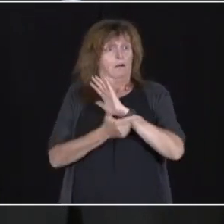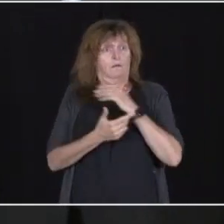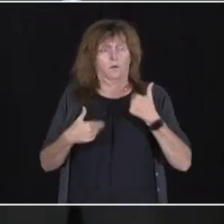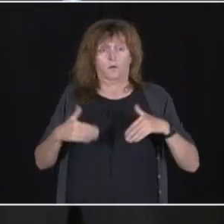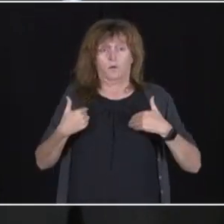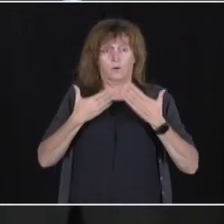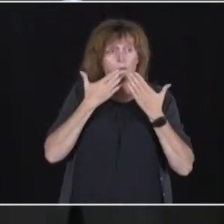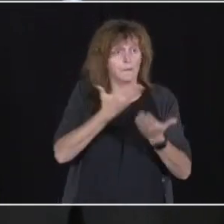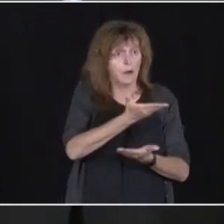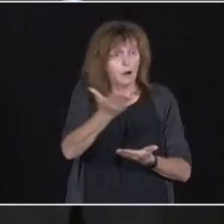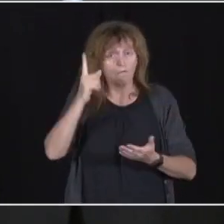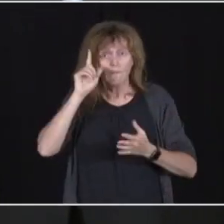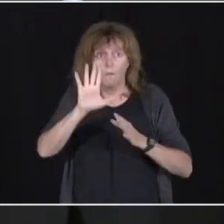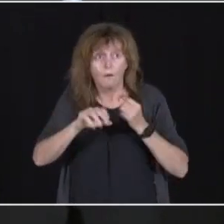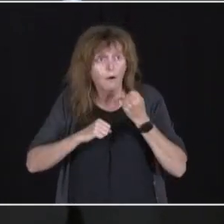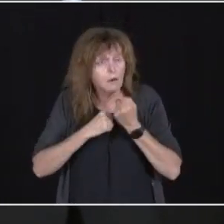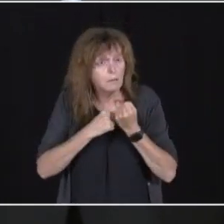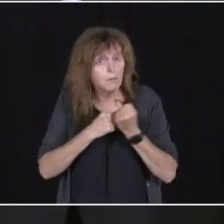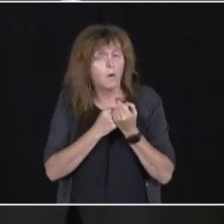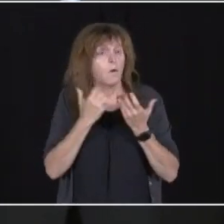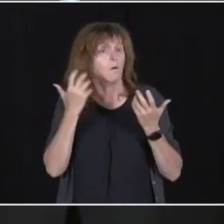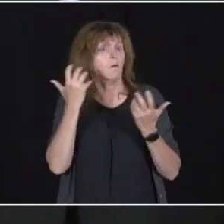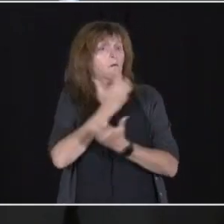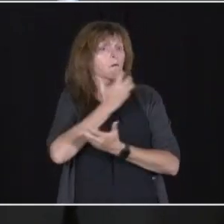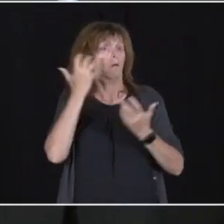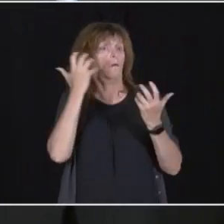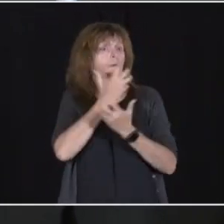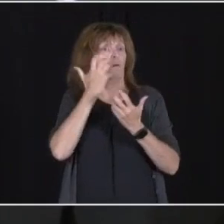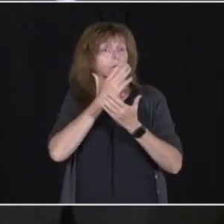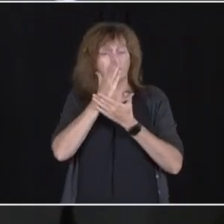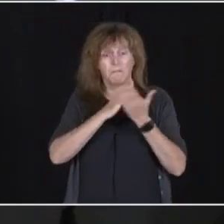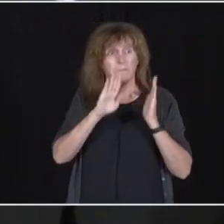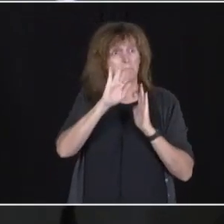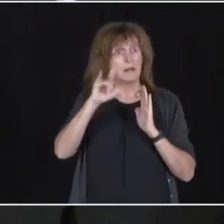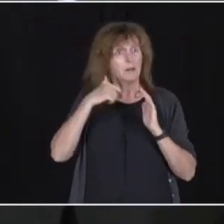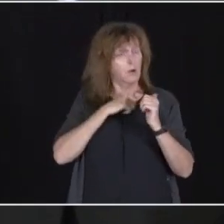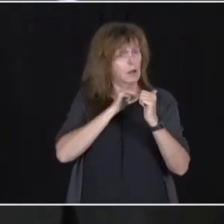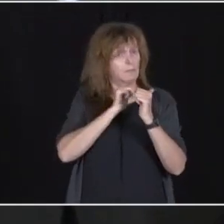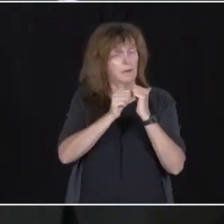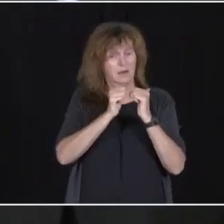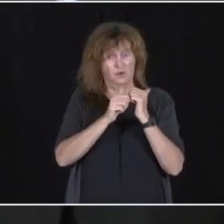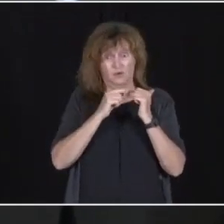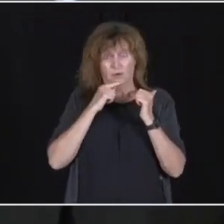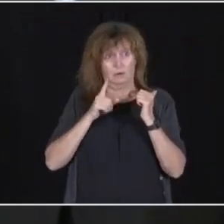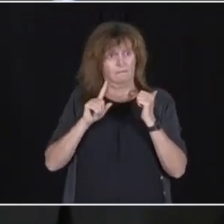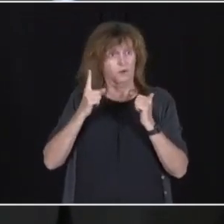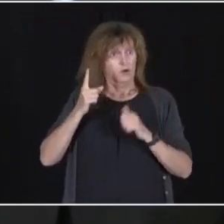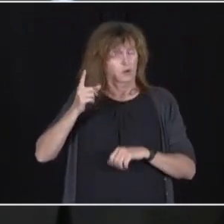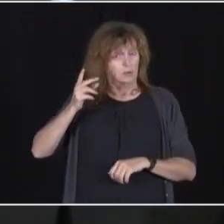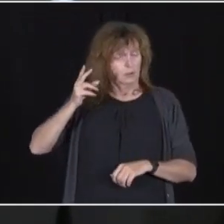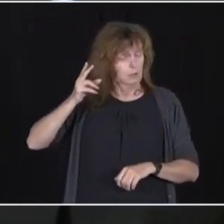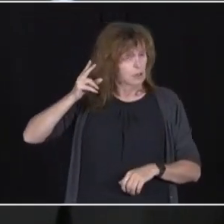the assembly staff here for stop I cannot say this enough. We were able to bring back legislative committees and undertake reviews on bills